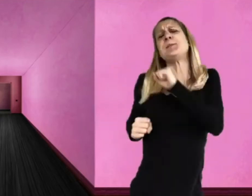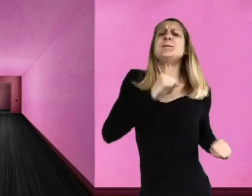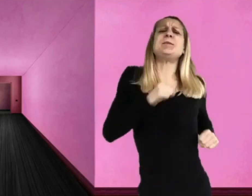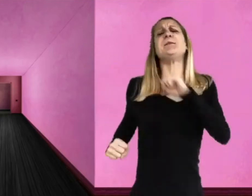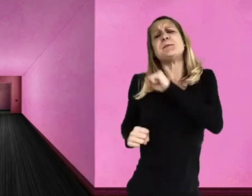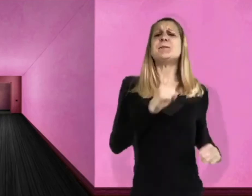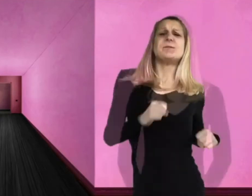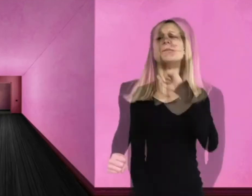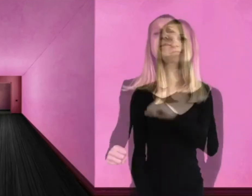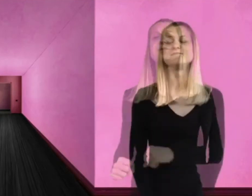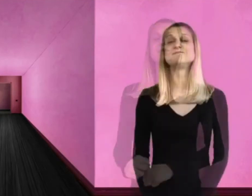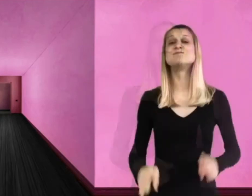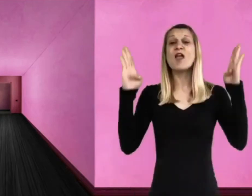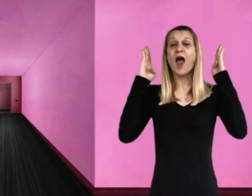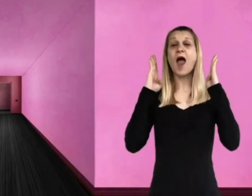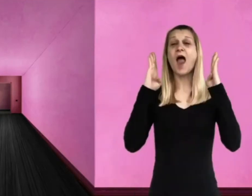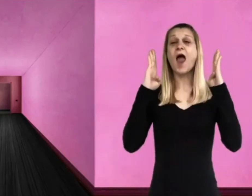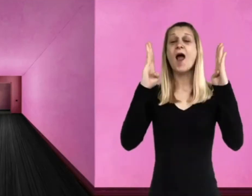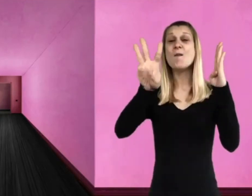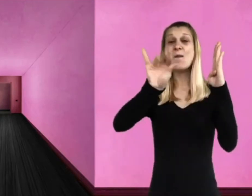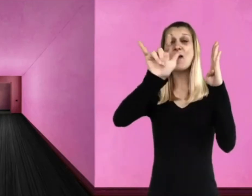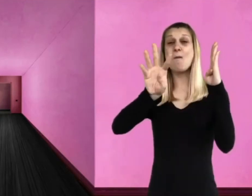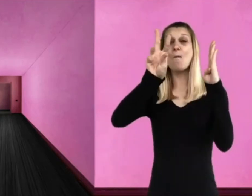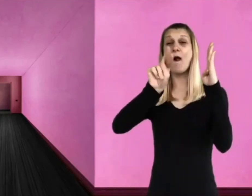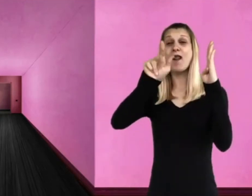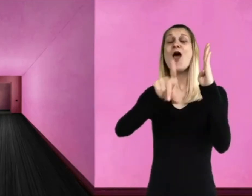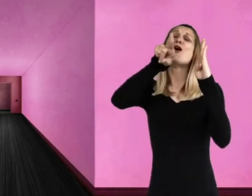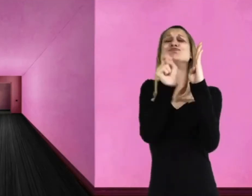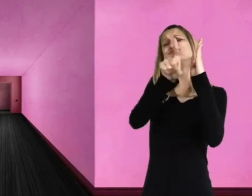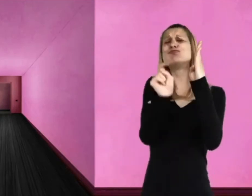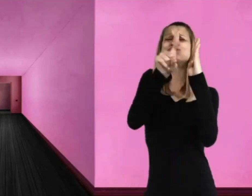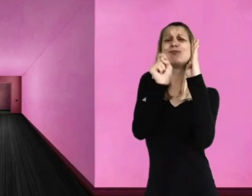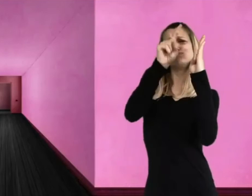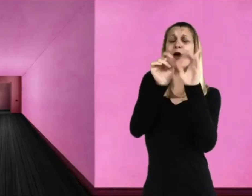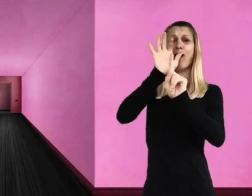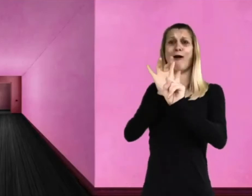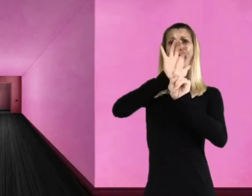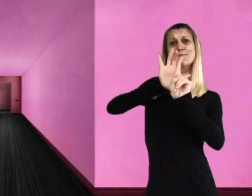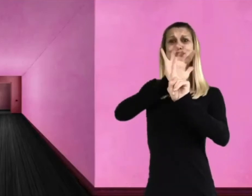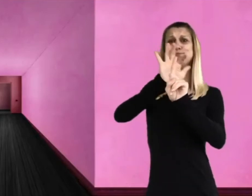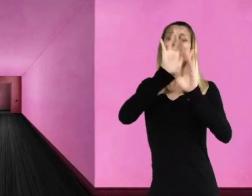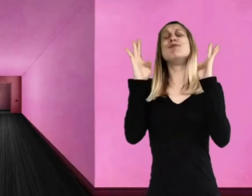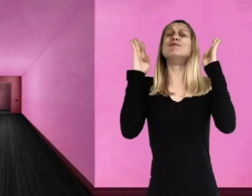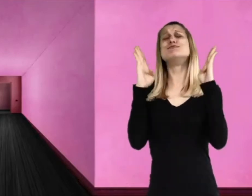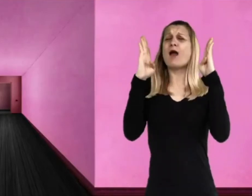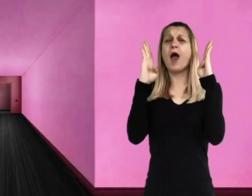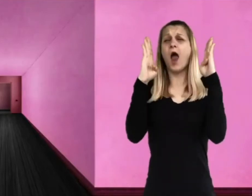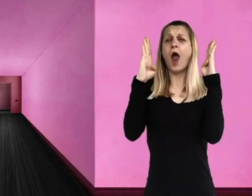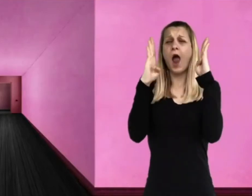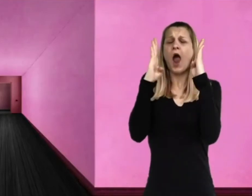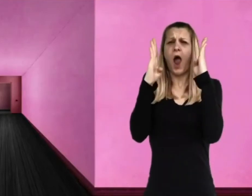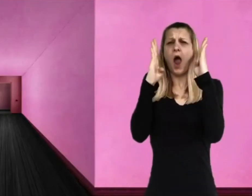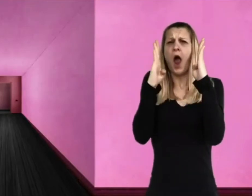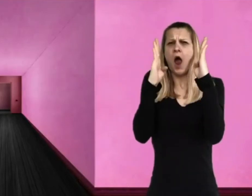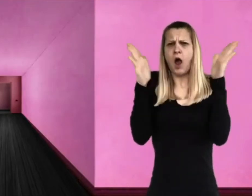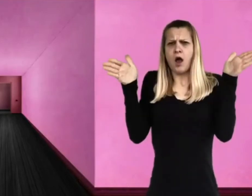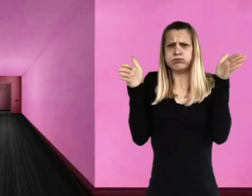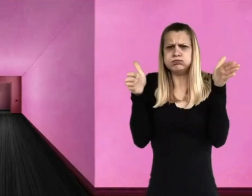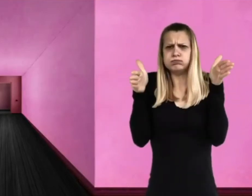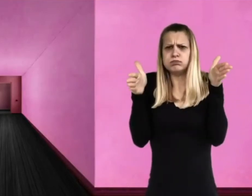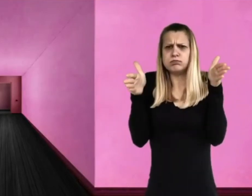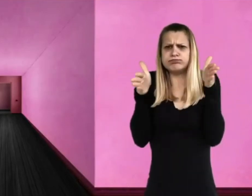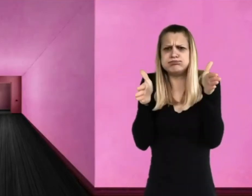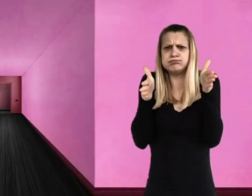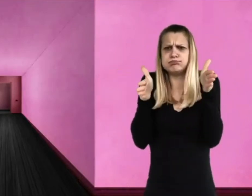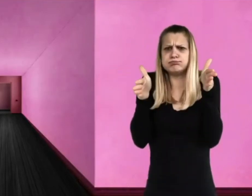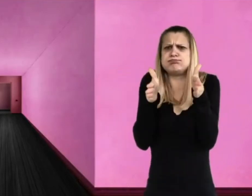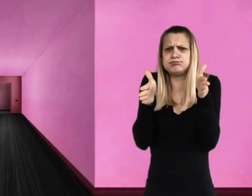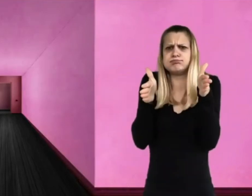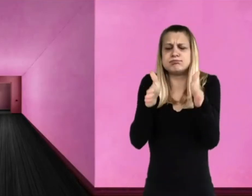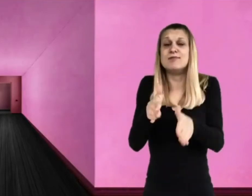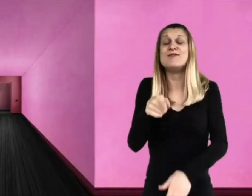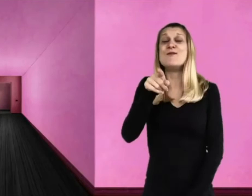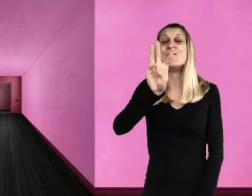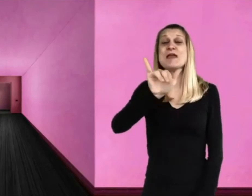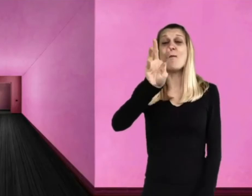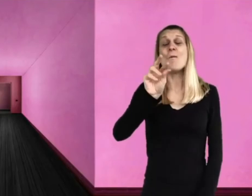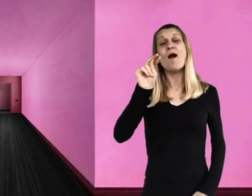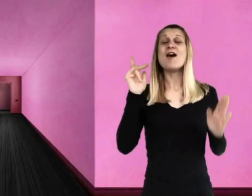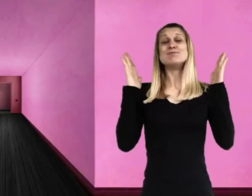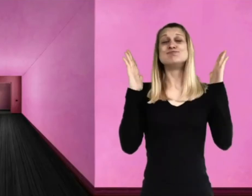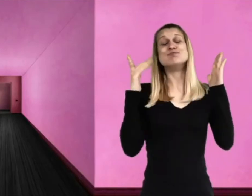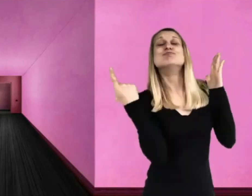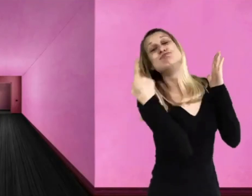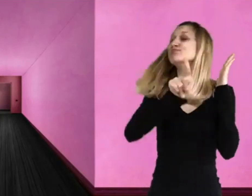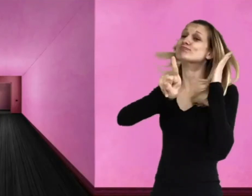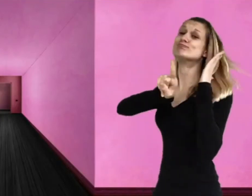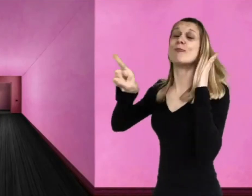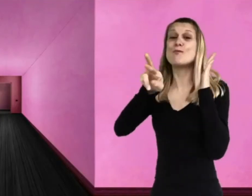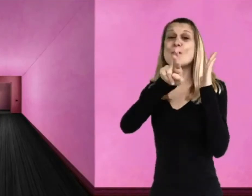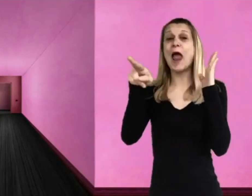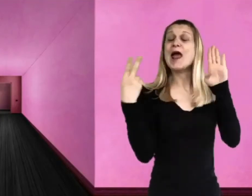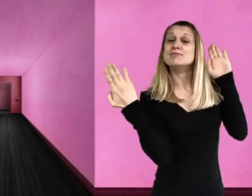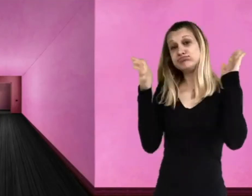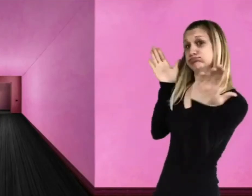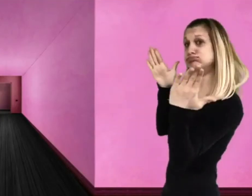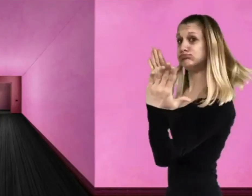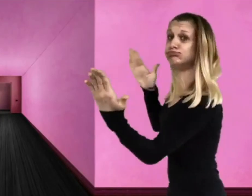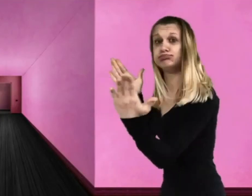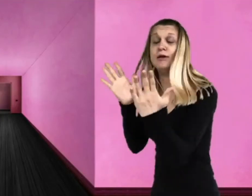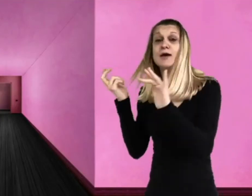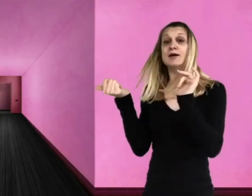Soon, he turned right off the main corridor into another slightly narrower passage.